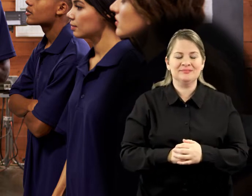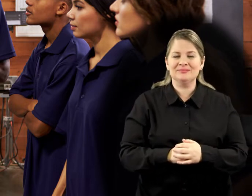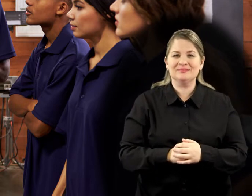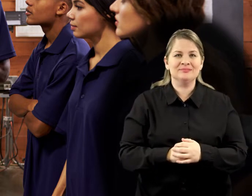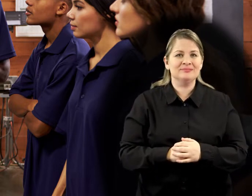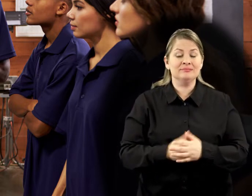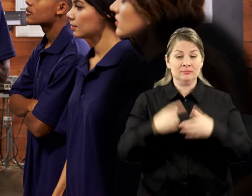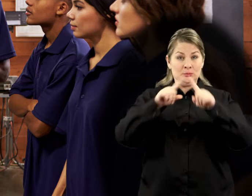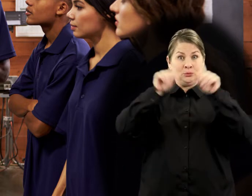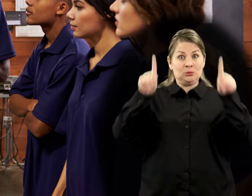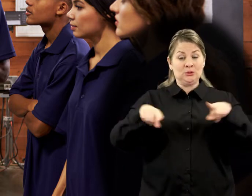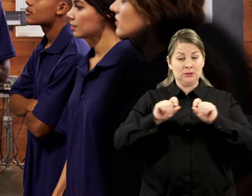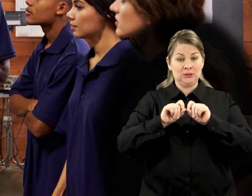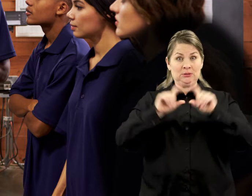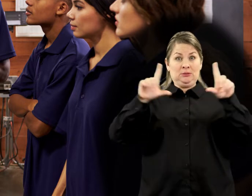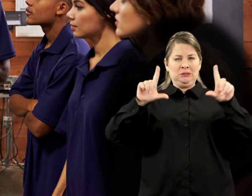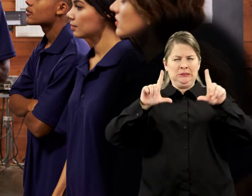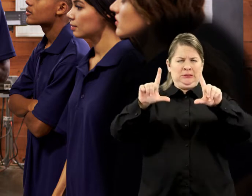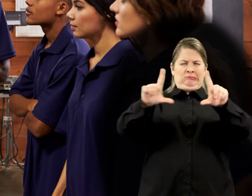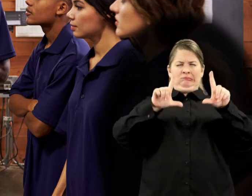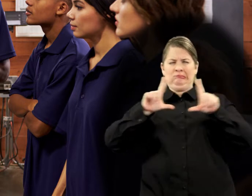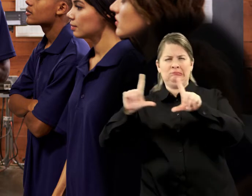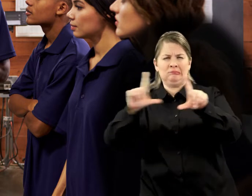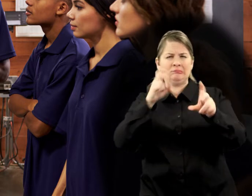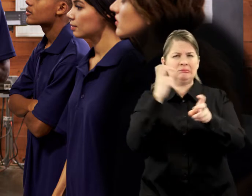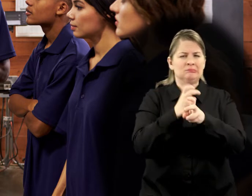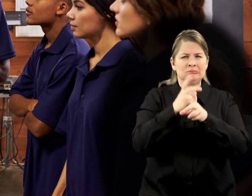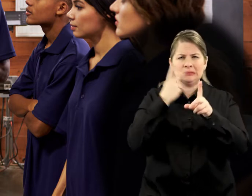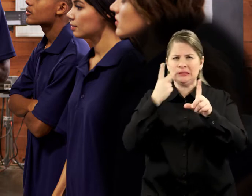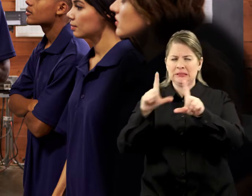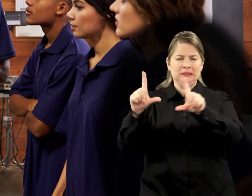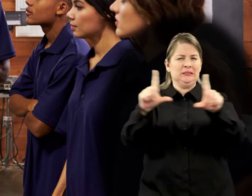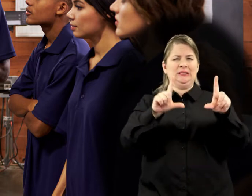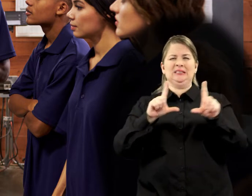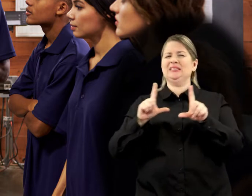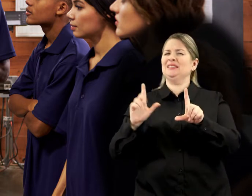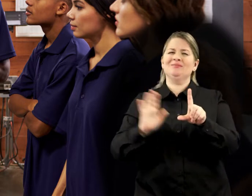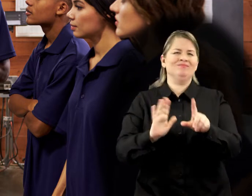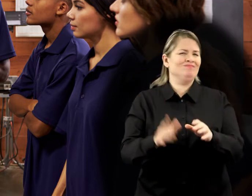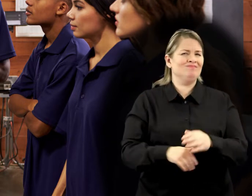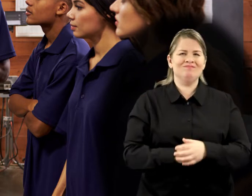such as if you're touring a facility. An on-site interpreter is also a better choice if the person who is deaf